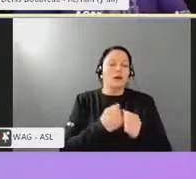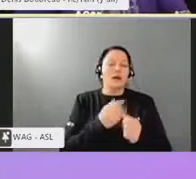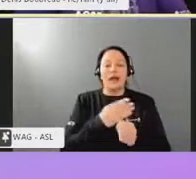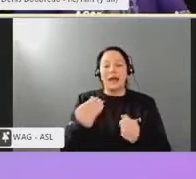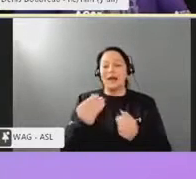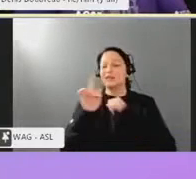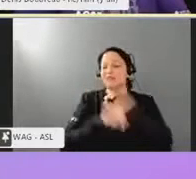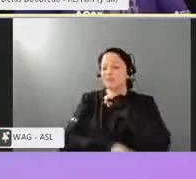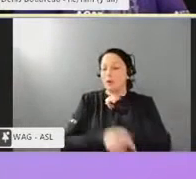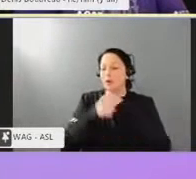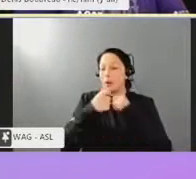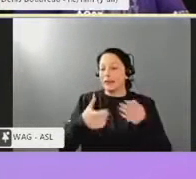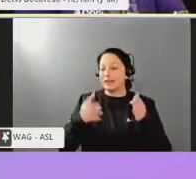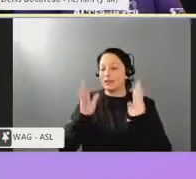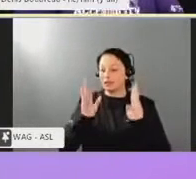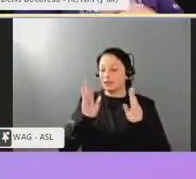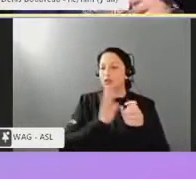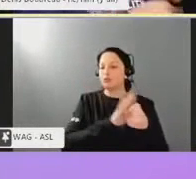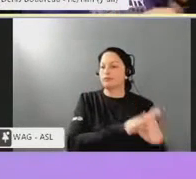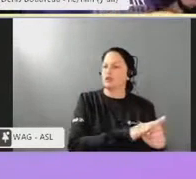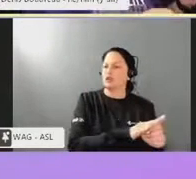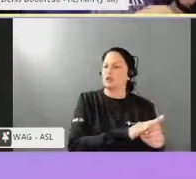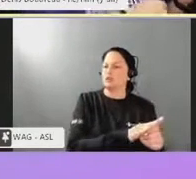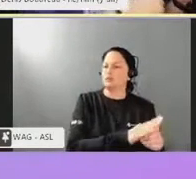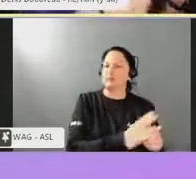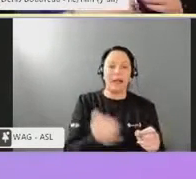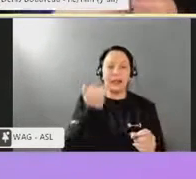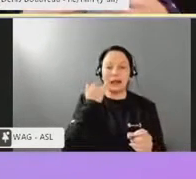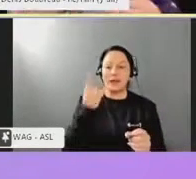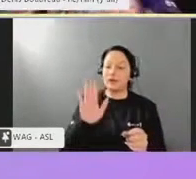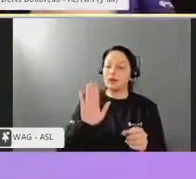for us to be very clear about what that is. But there is